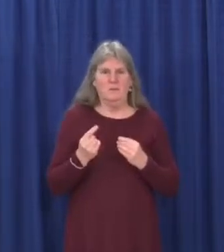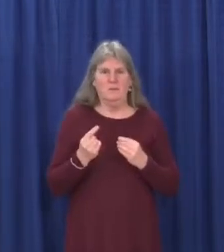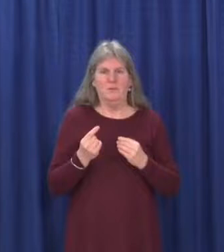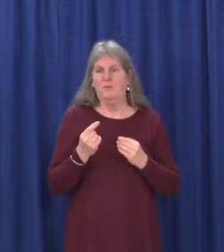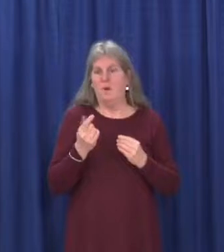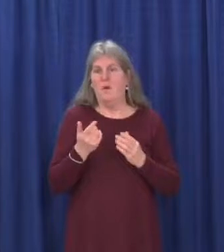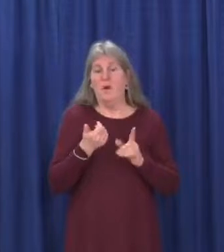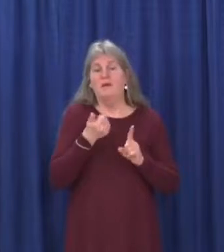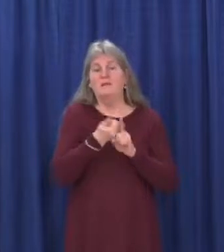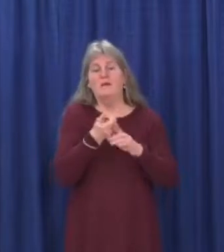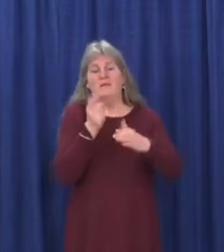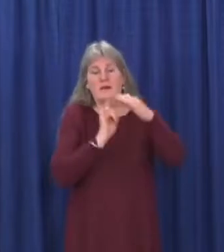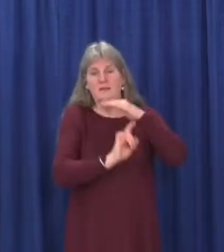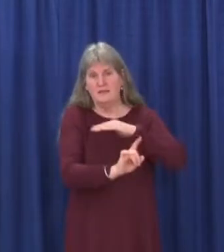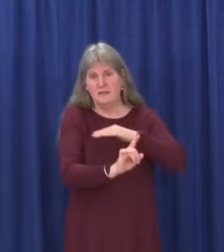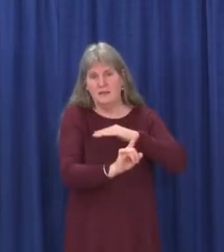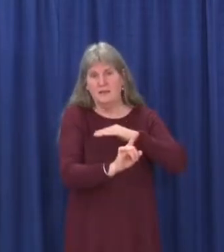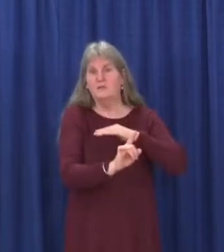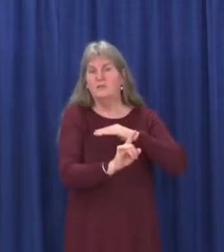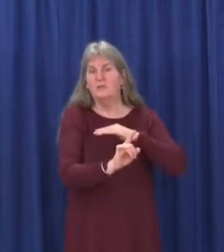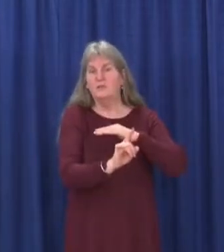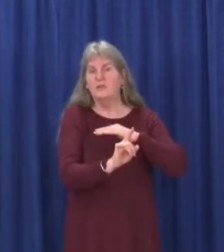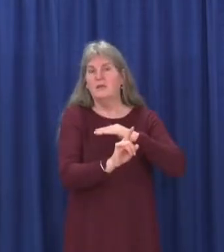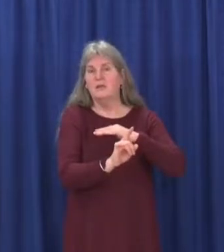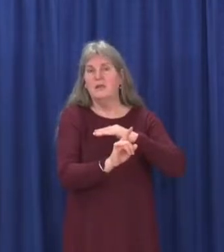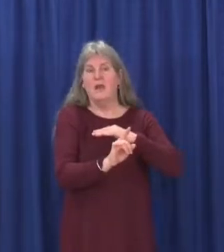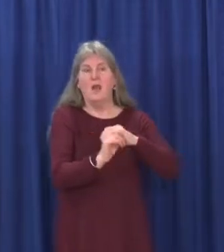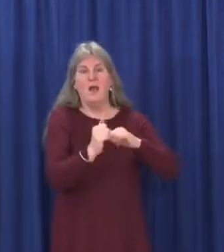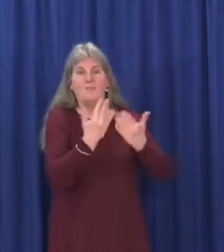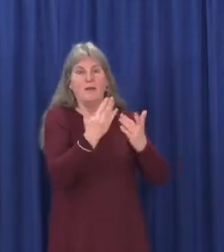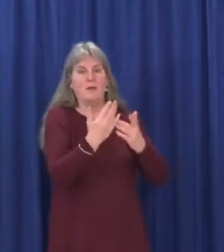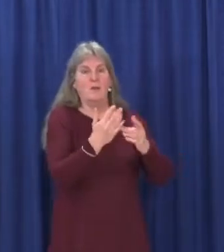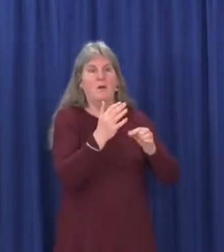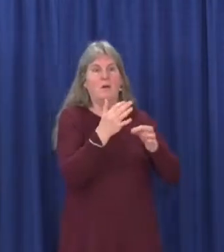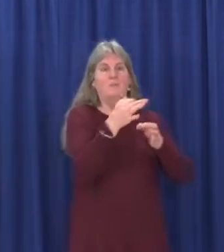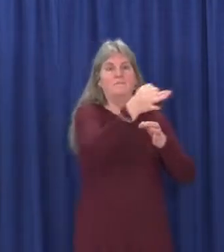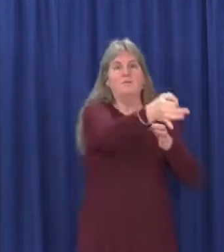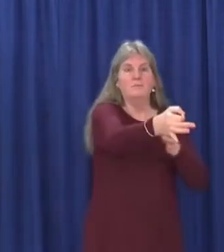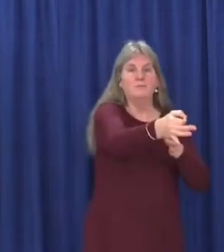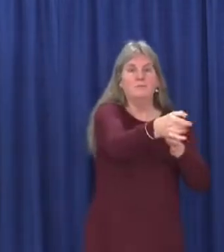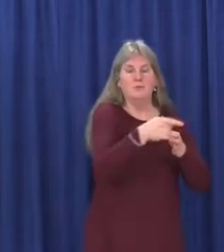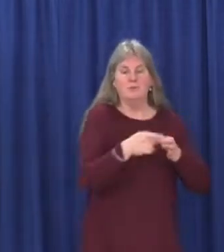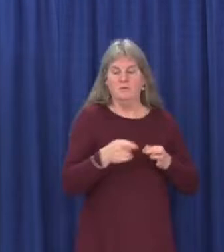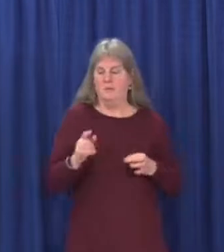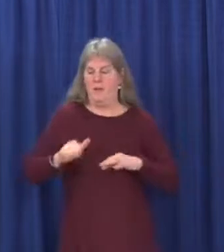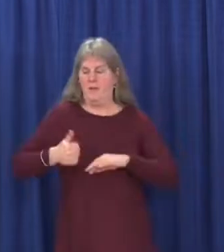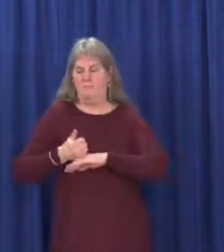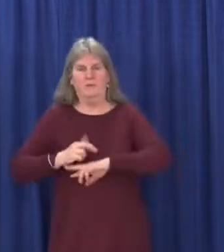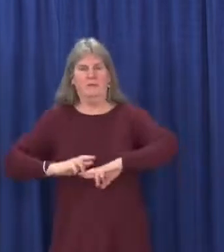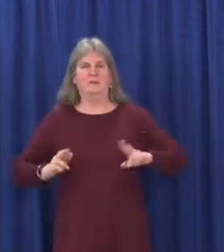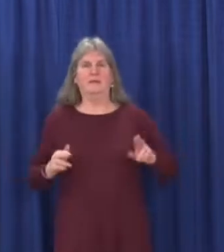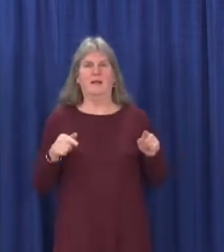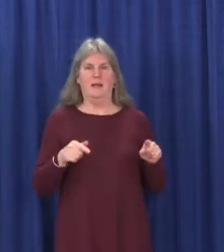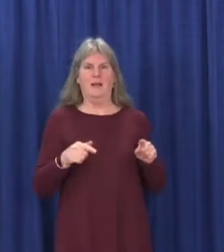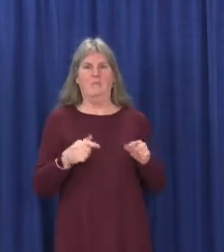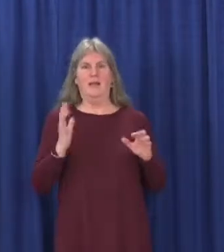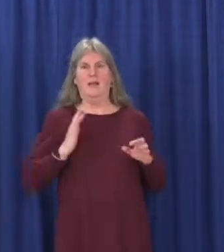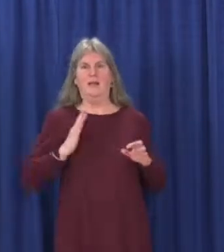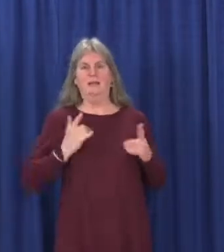helping people isolate who can't isolate safely at home, is one of those things we need to have preparedness for as we go into-- to the fall.